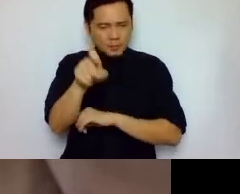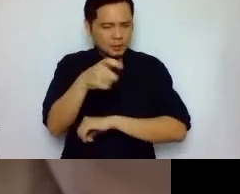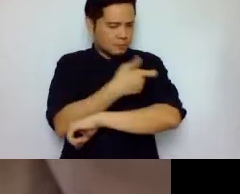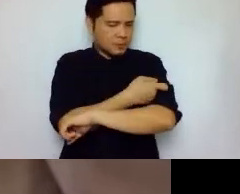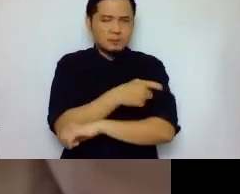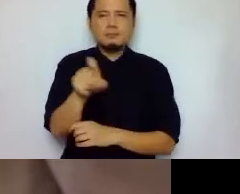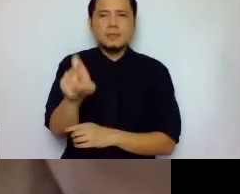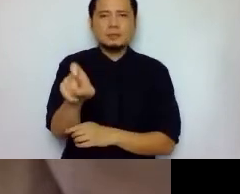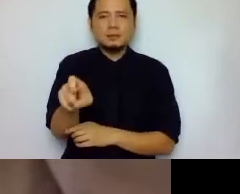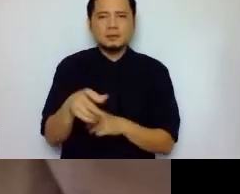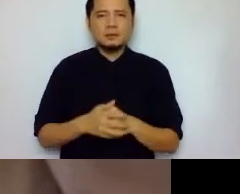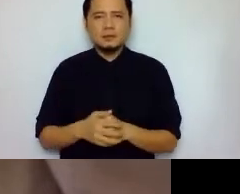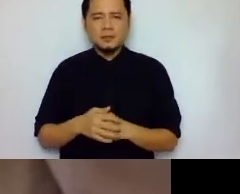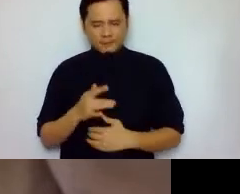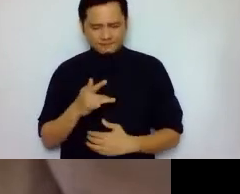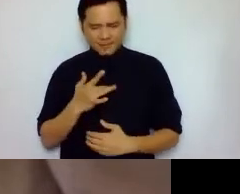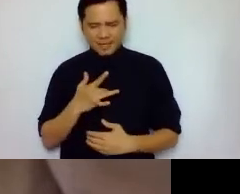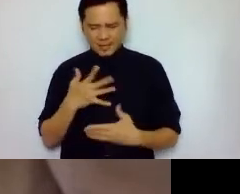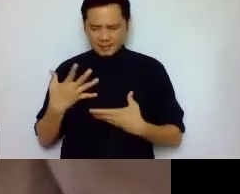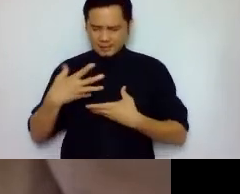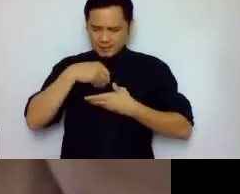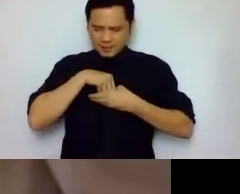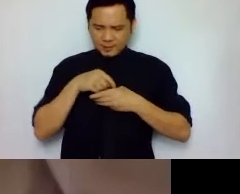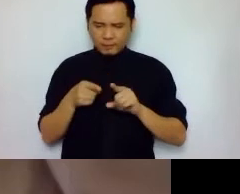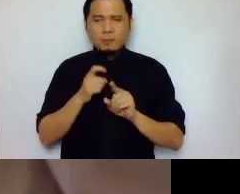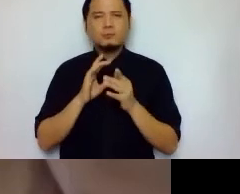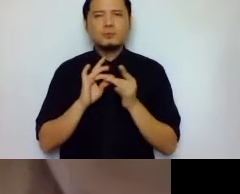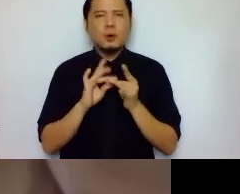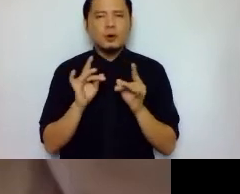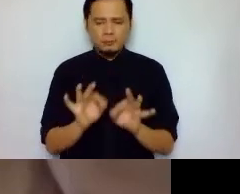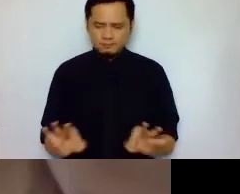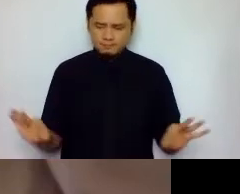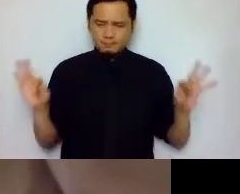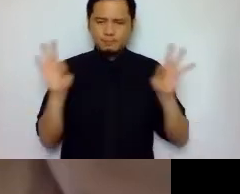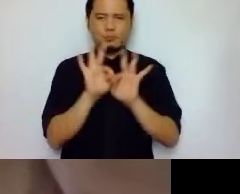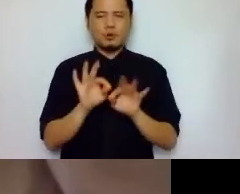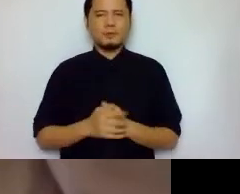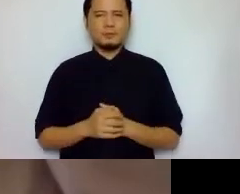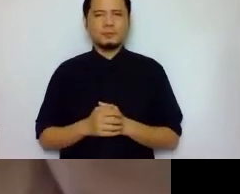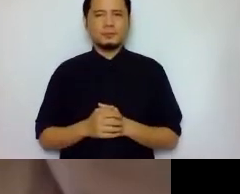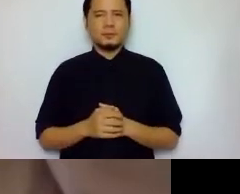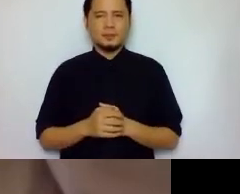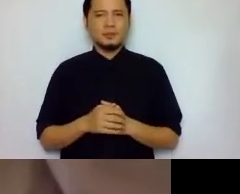The emotions we elicit from the story is critical. We have to consider the entire narrative.